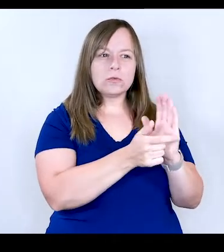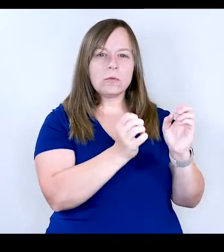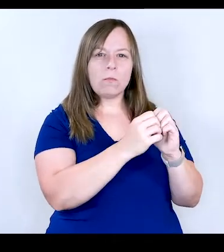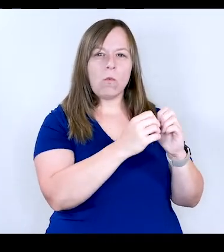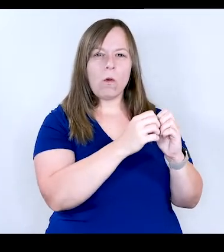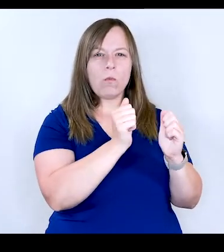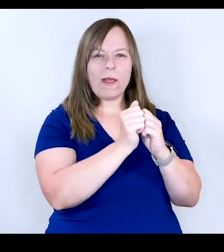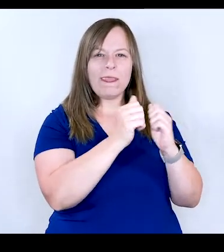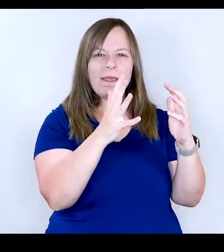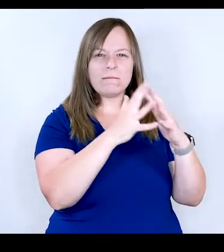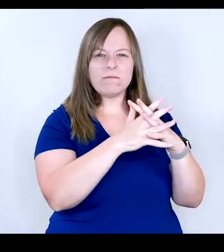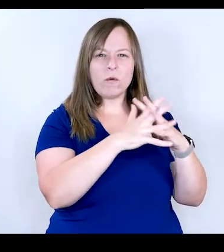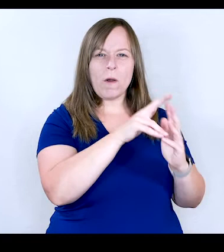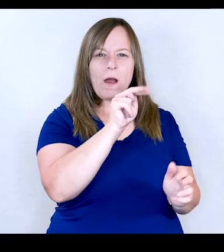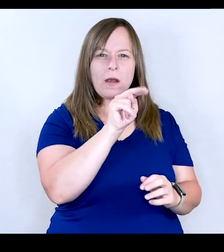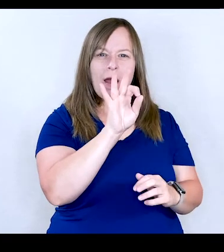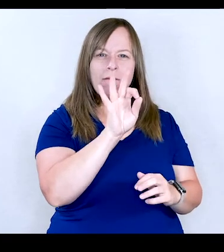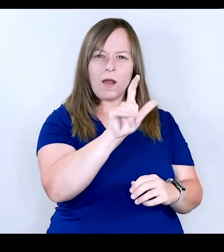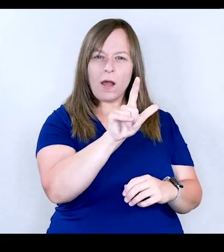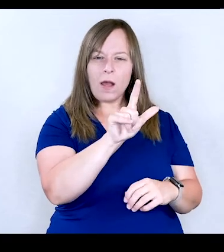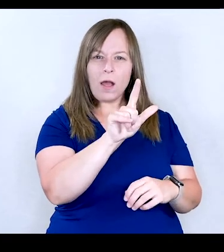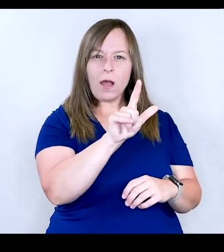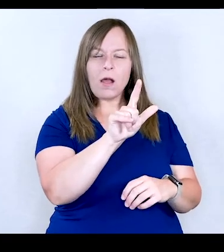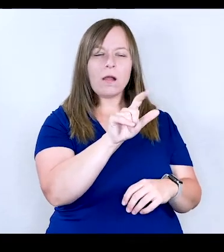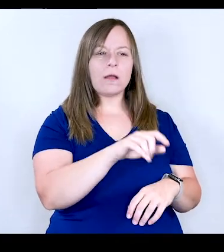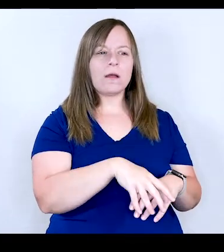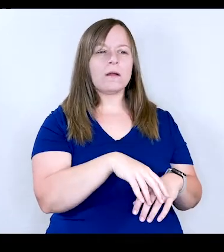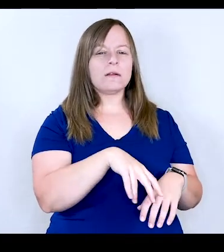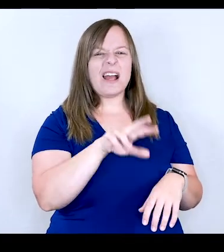mainstream with the NFL, the National Football League, and NHL, National Hockey